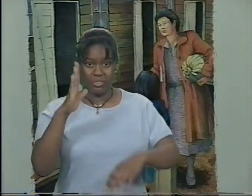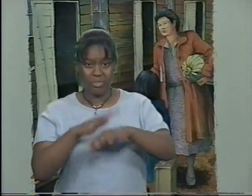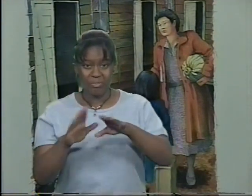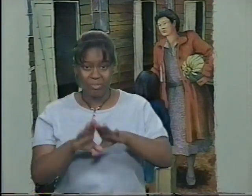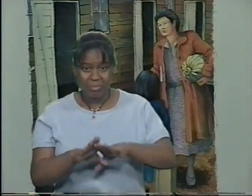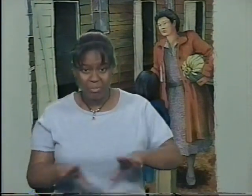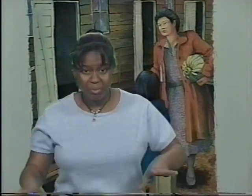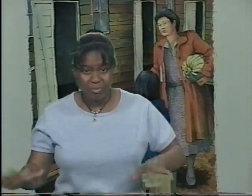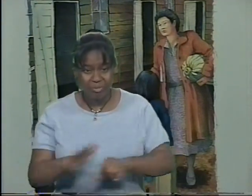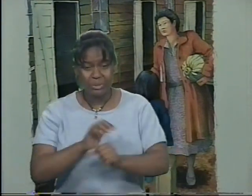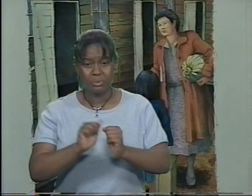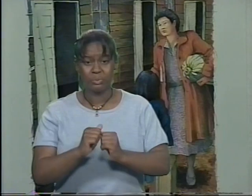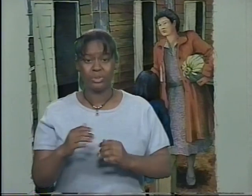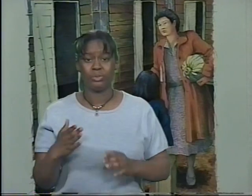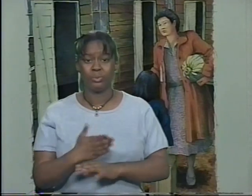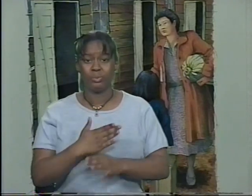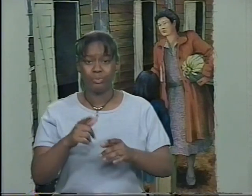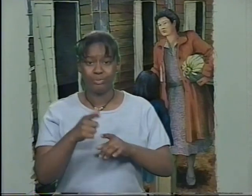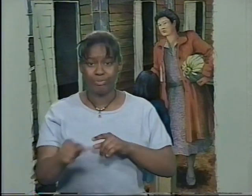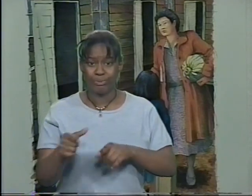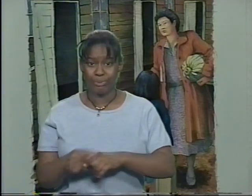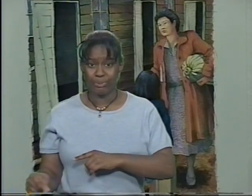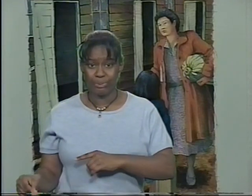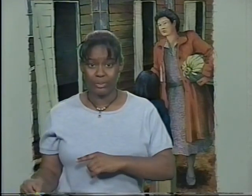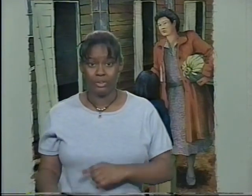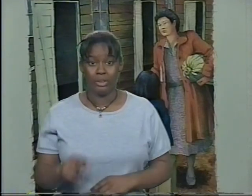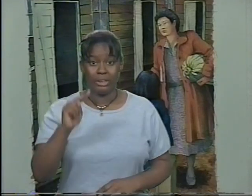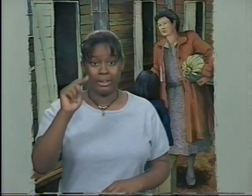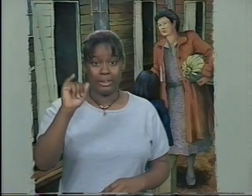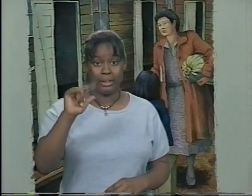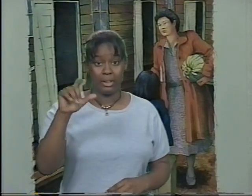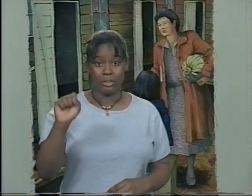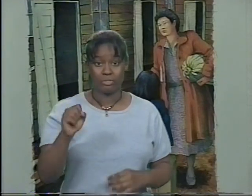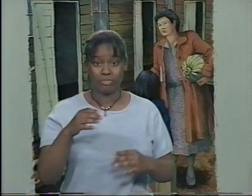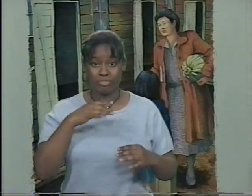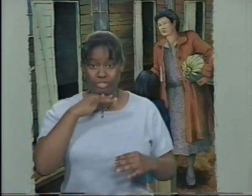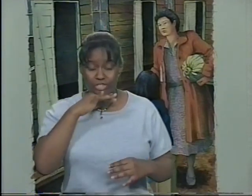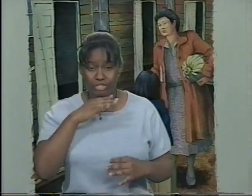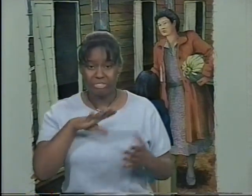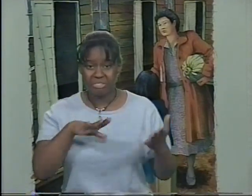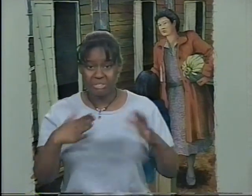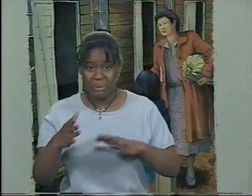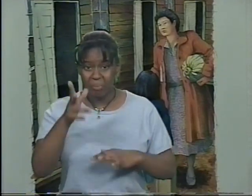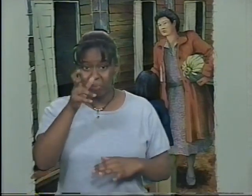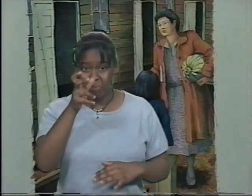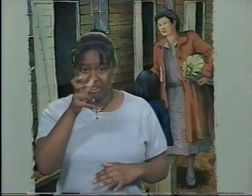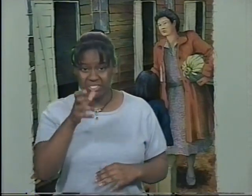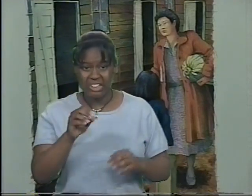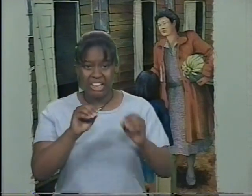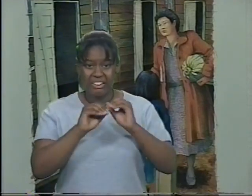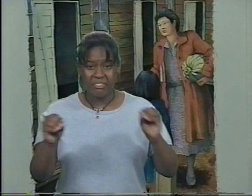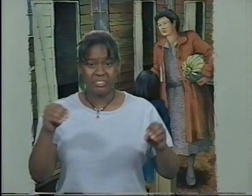dark, dirty horse stall that still smelled of horses. And the linoleum laid over the dirt was